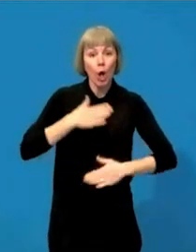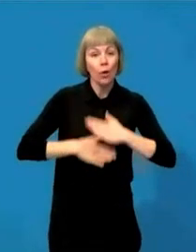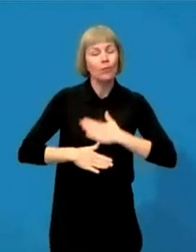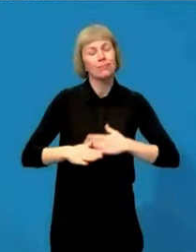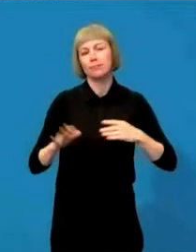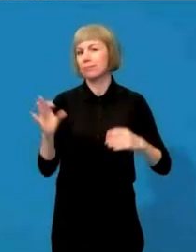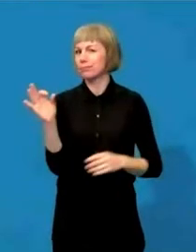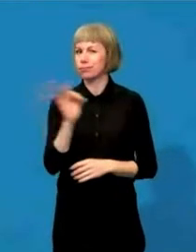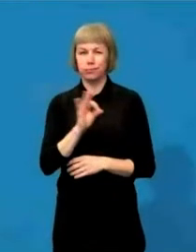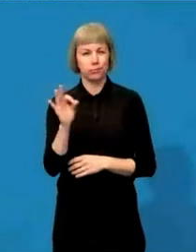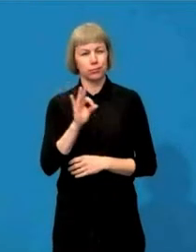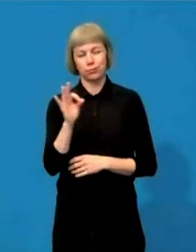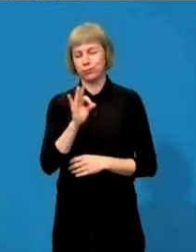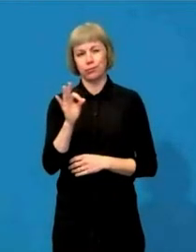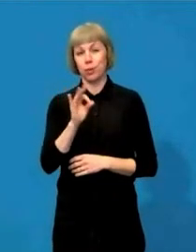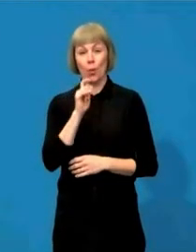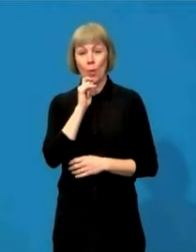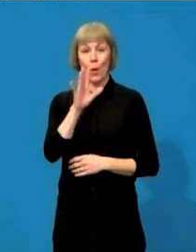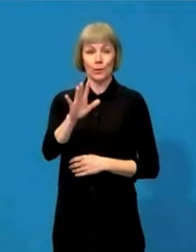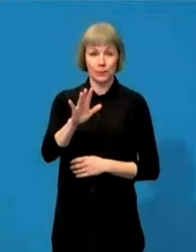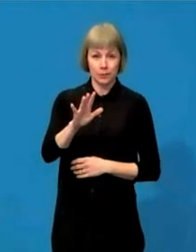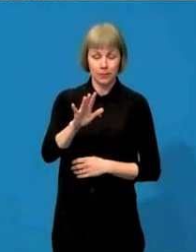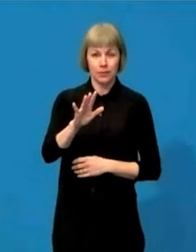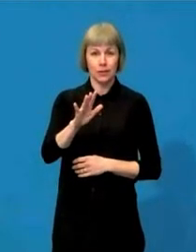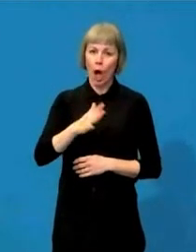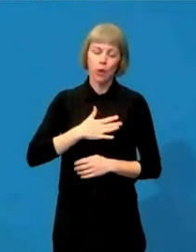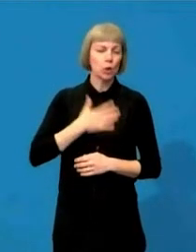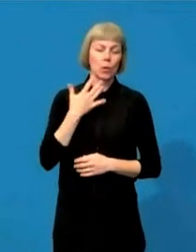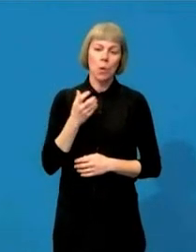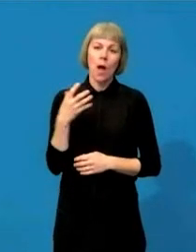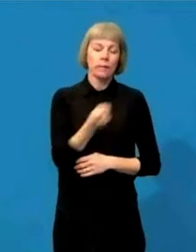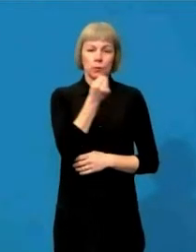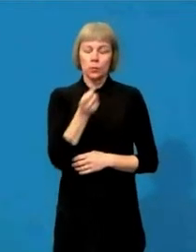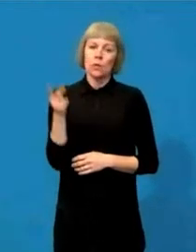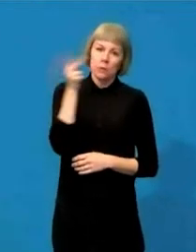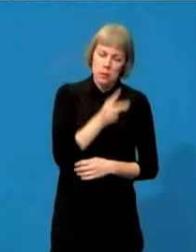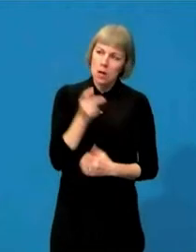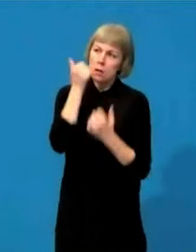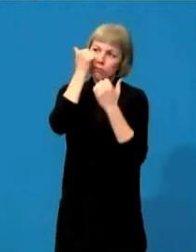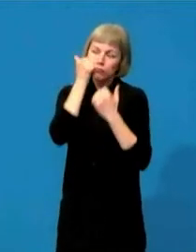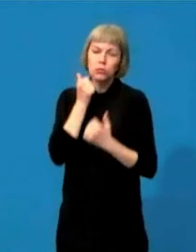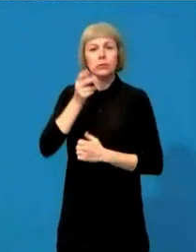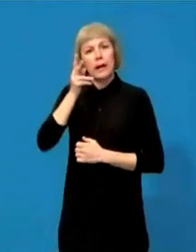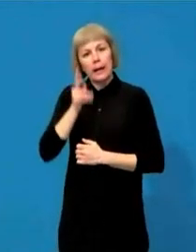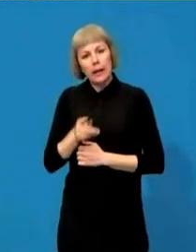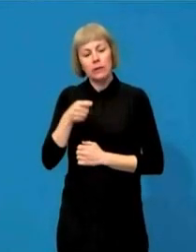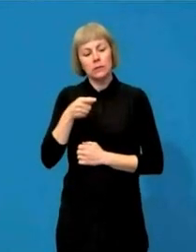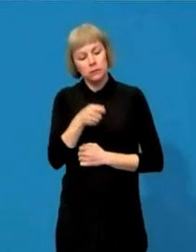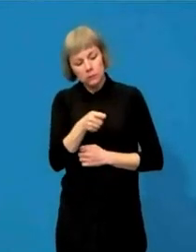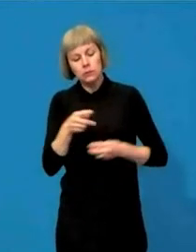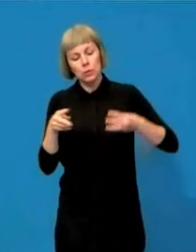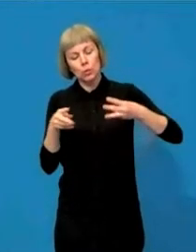to prove to anybody about, you know, of their own disabilities, so I guess, you know,